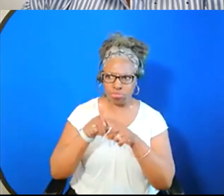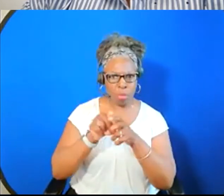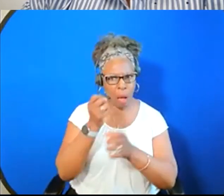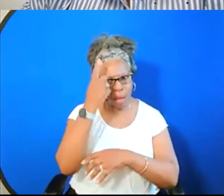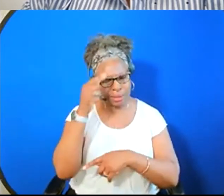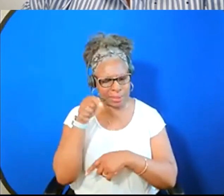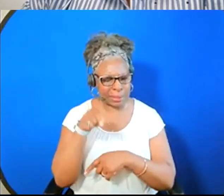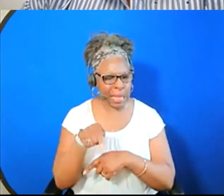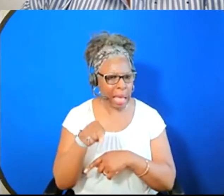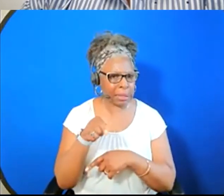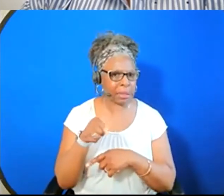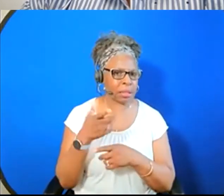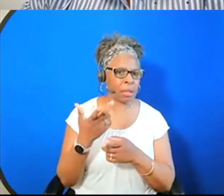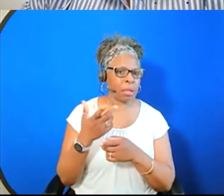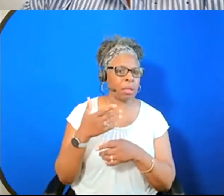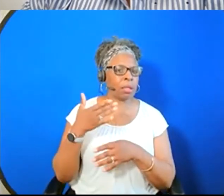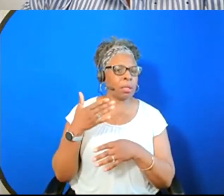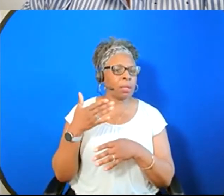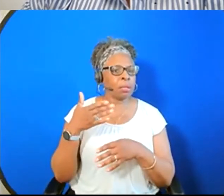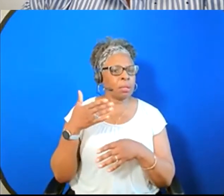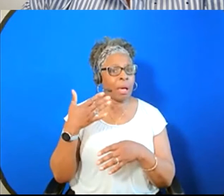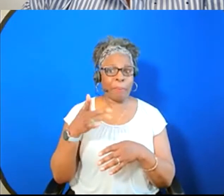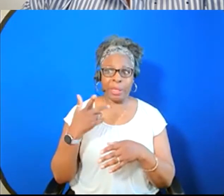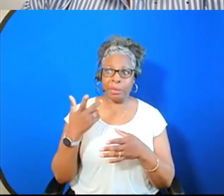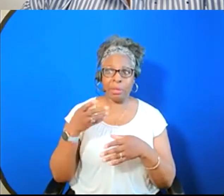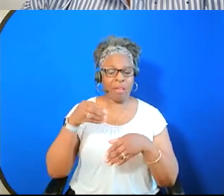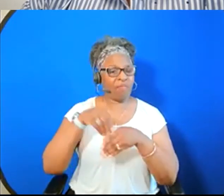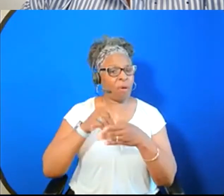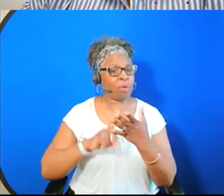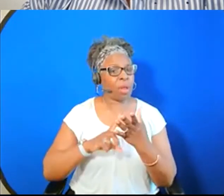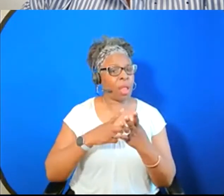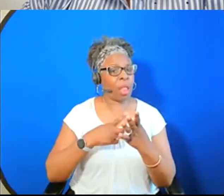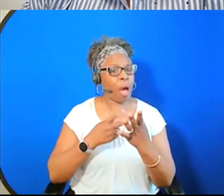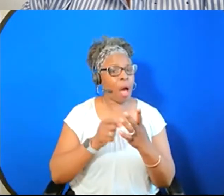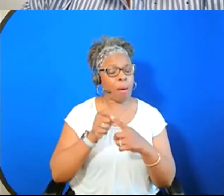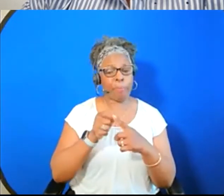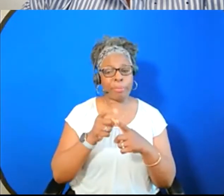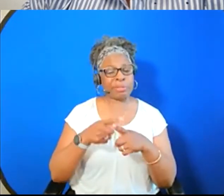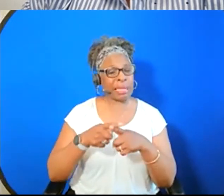You know, I played in a LARP, or I met my now current partner in England, where we were role playing the gay community in the 80s.